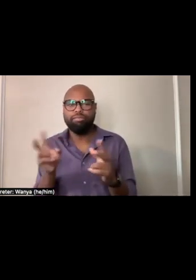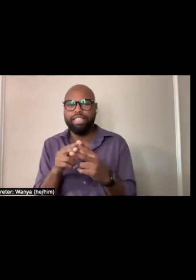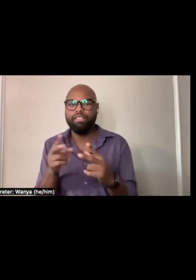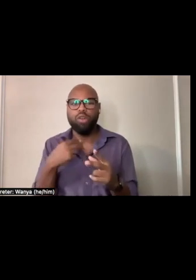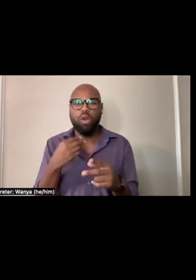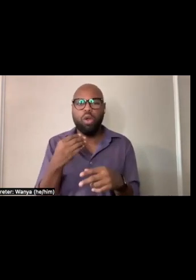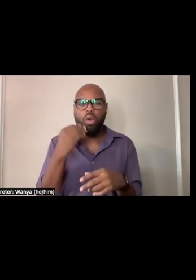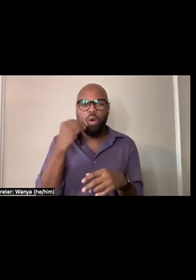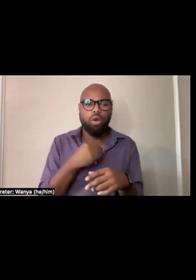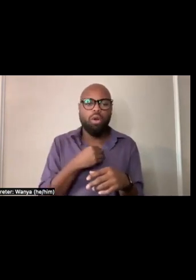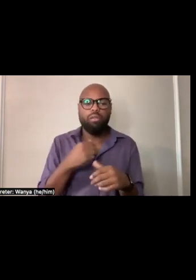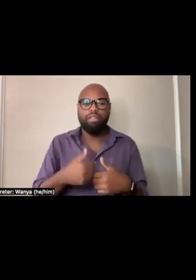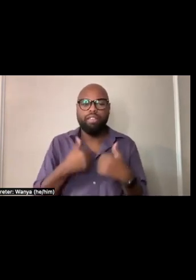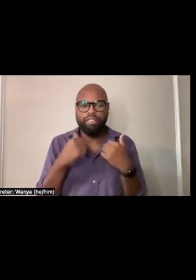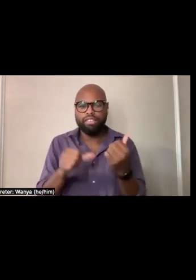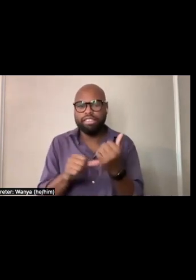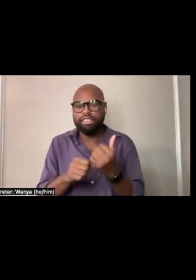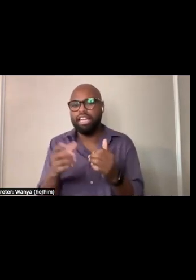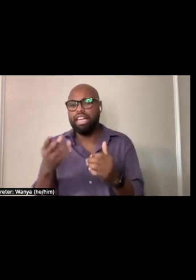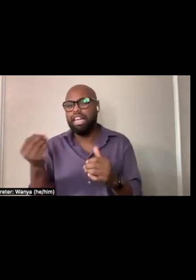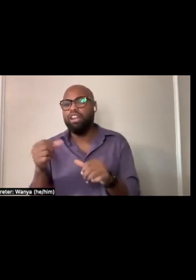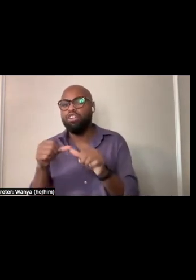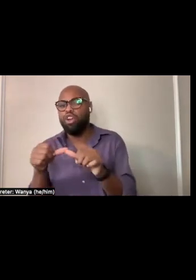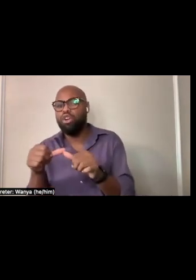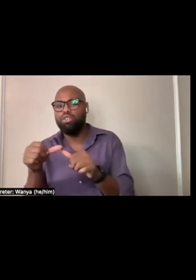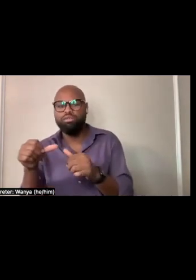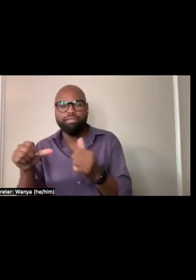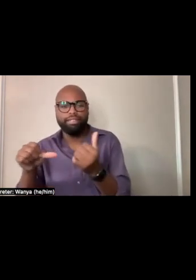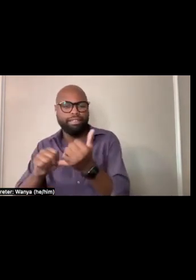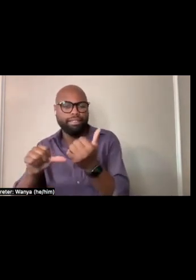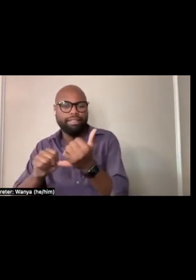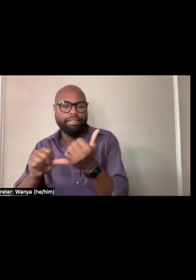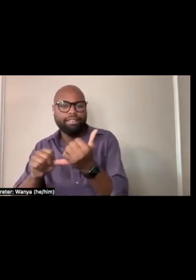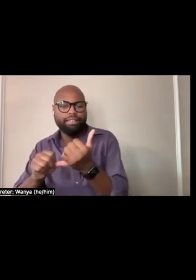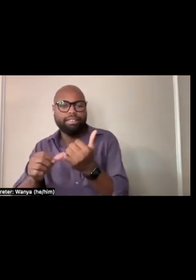As people moved into various hotels in the area,